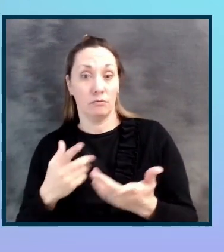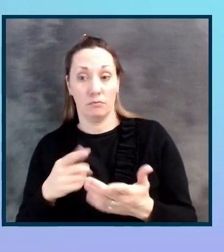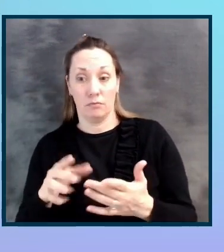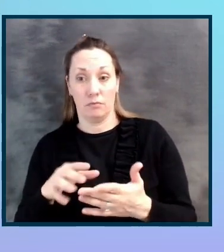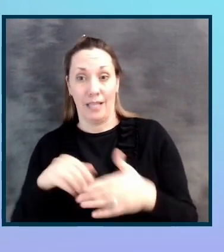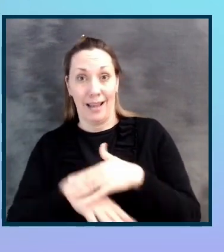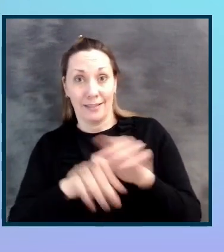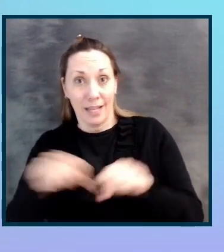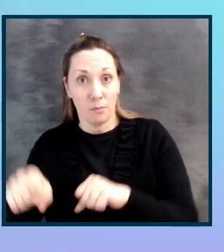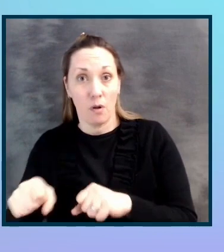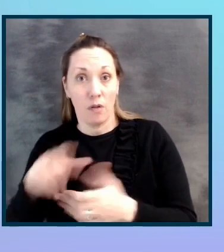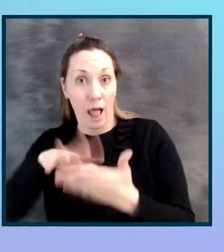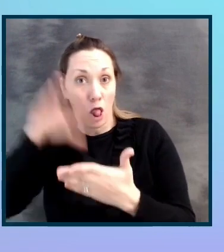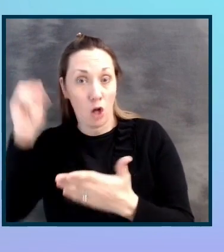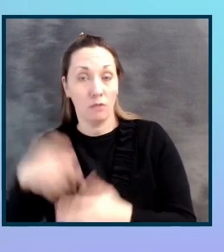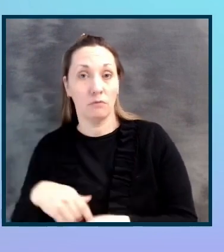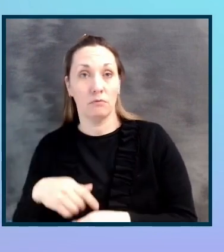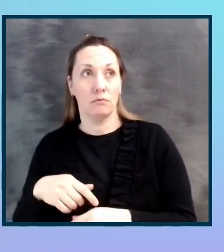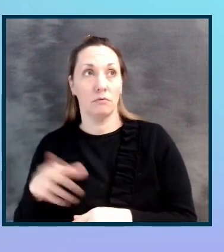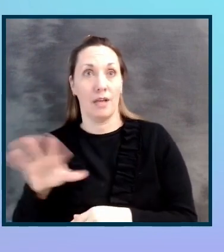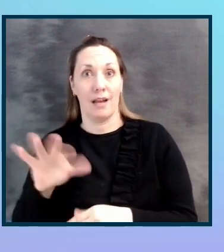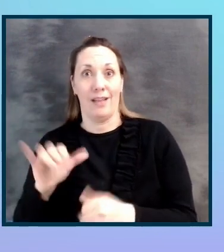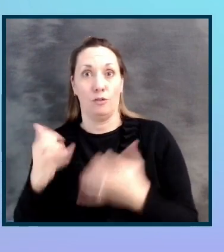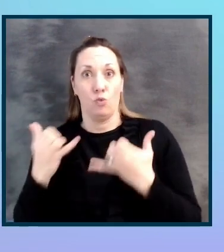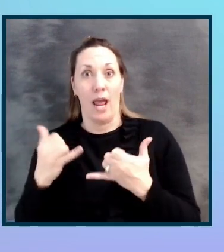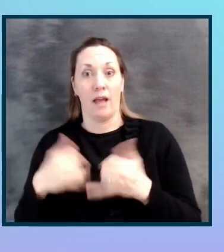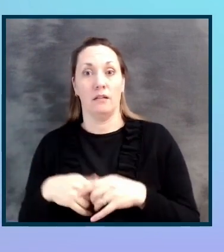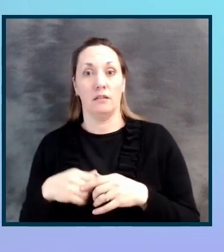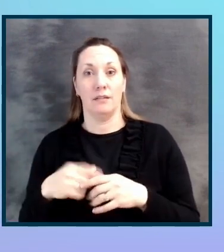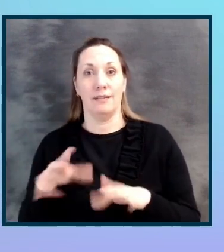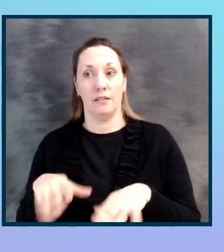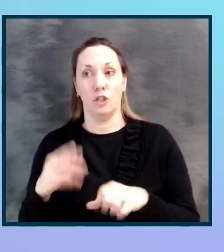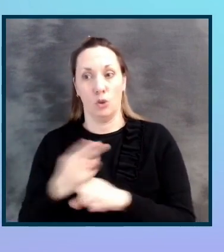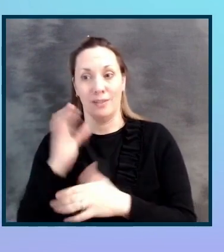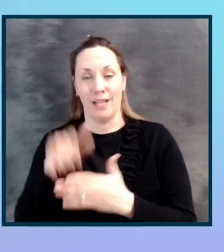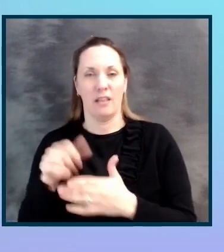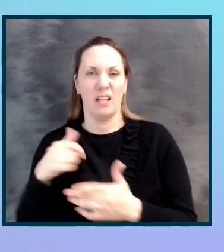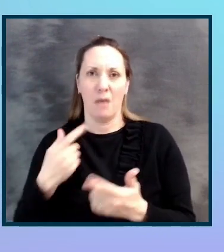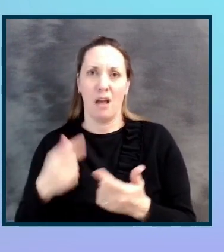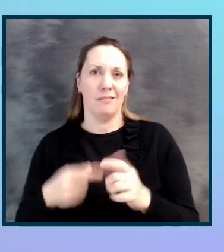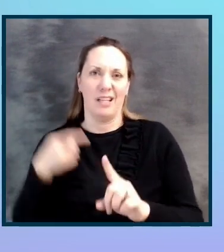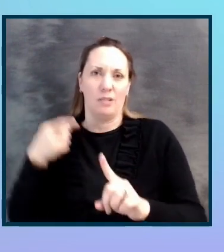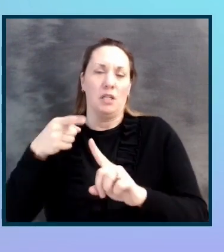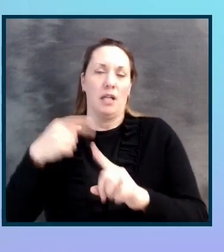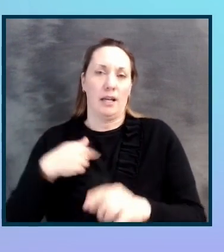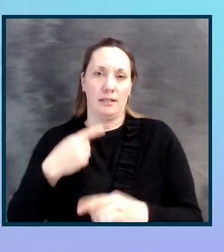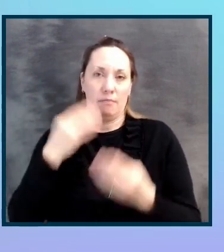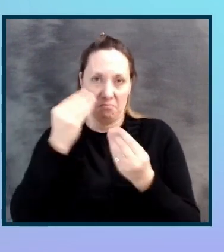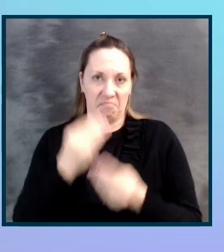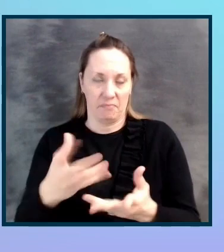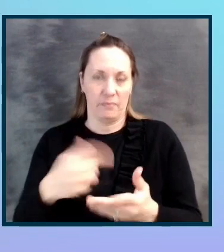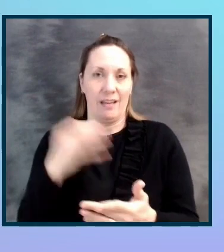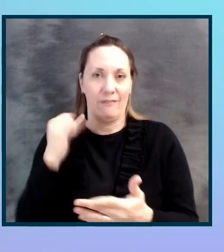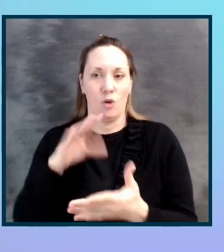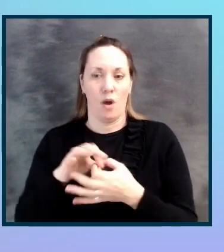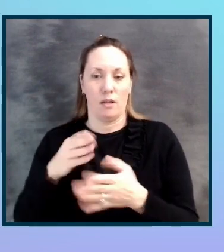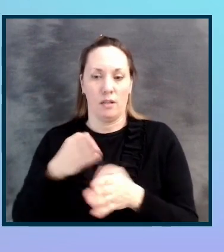Kinda like the 10 minutes a day. Take that we use those instead, right? That's the biggest thing I can say if you're looking to get into that accessibility specialist piece.